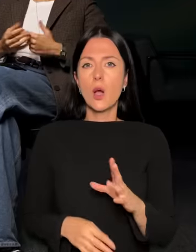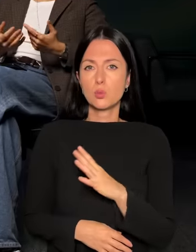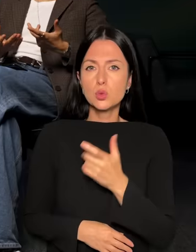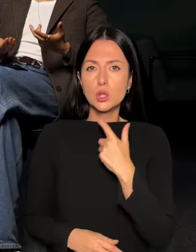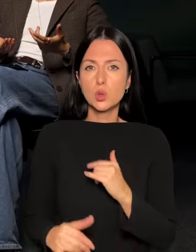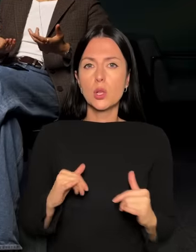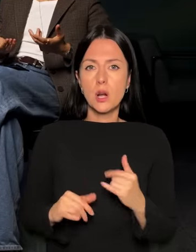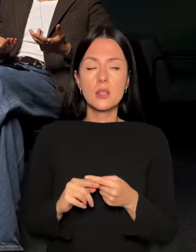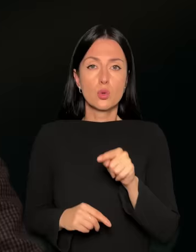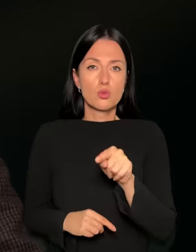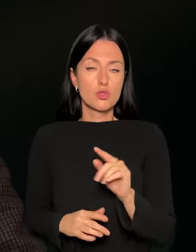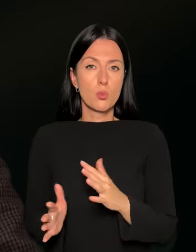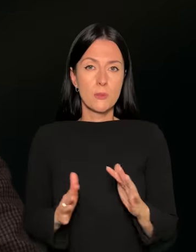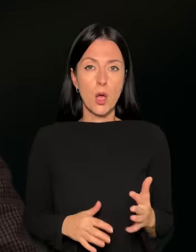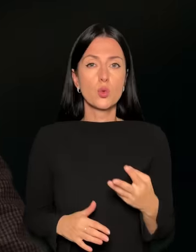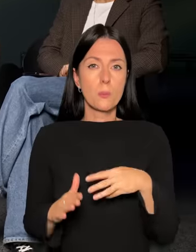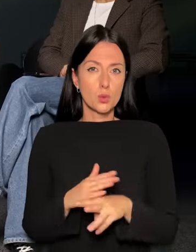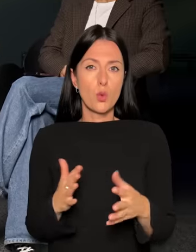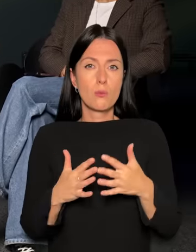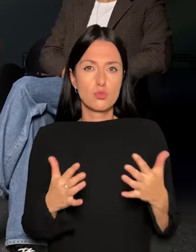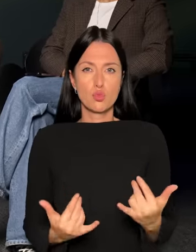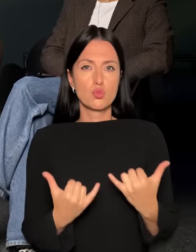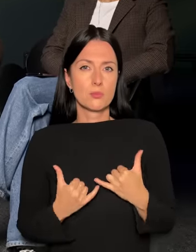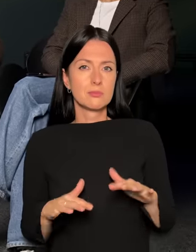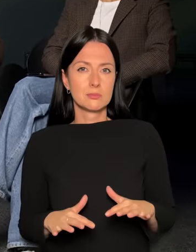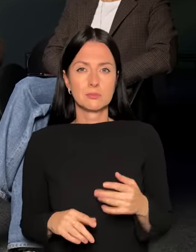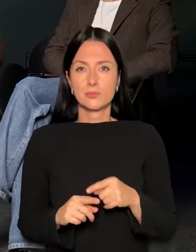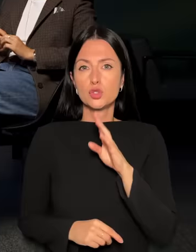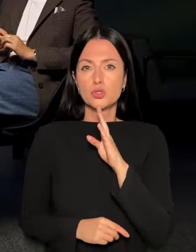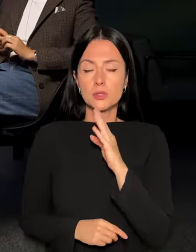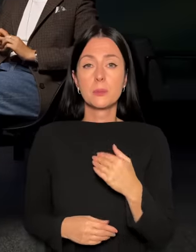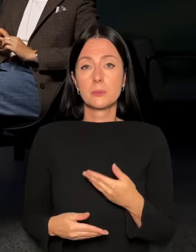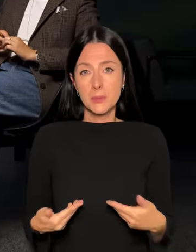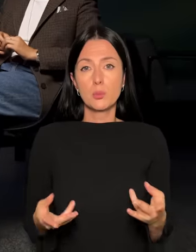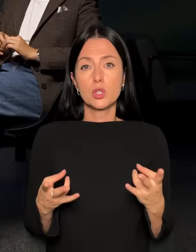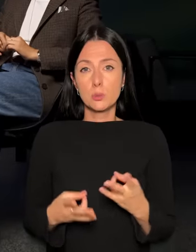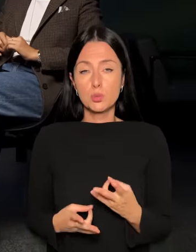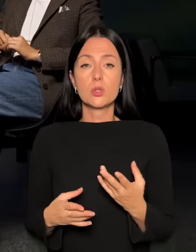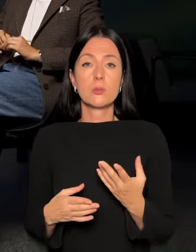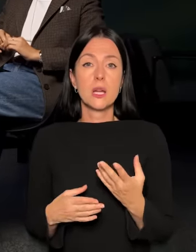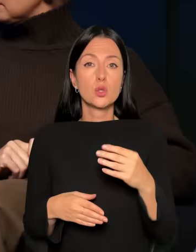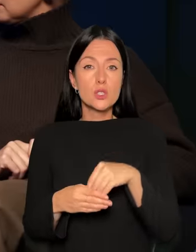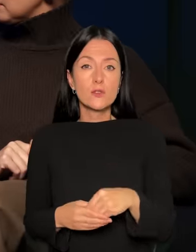how to be tolerant in this case. Women give up more seats in the subway. We need inclusivity in education,